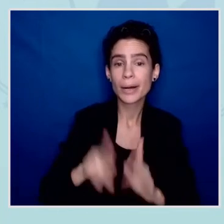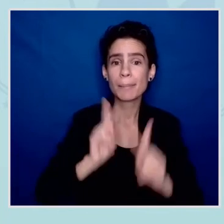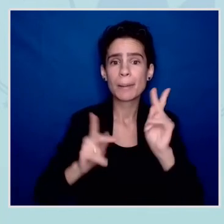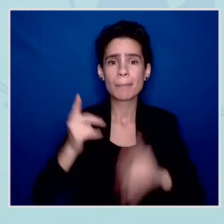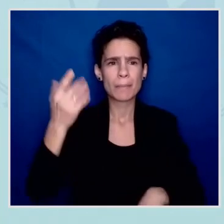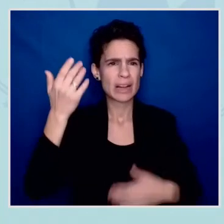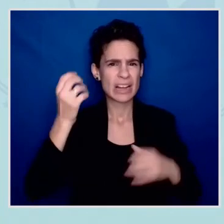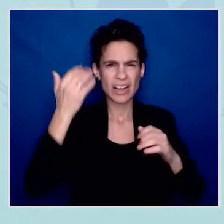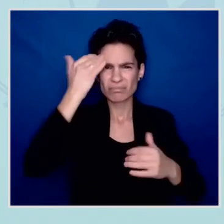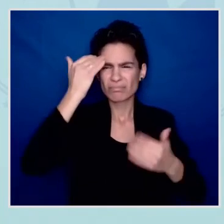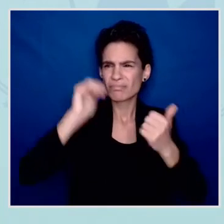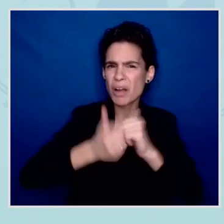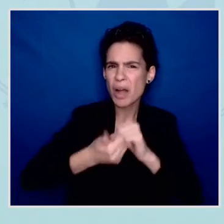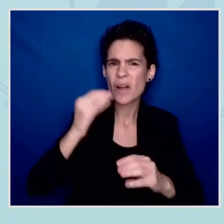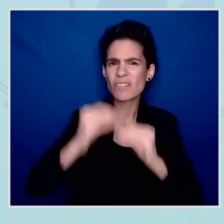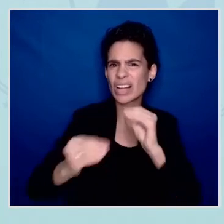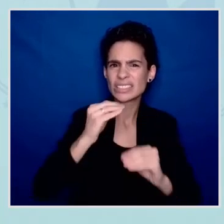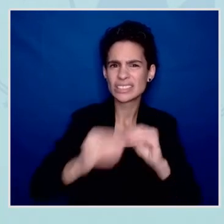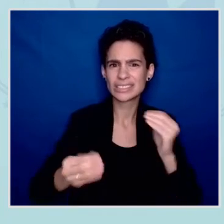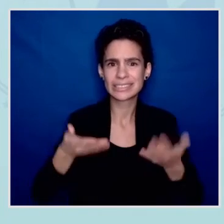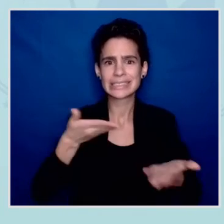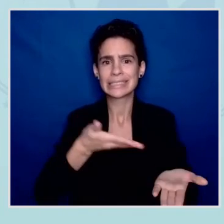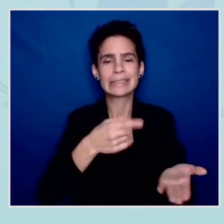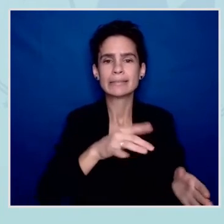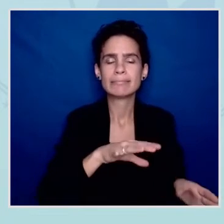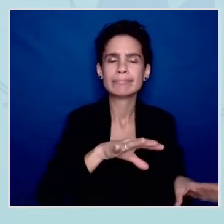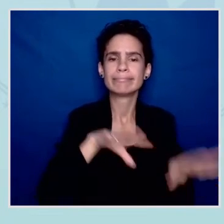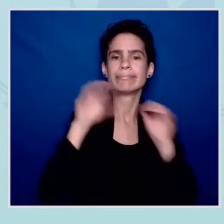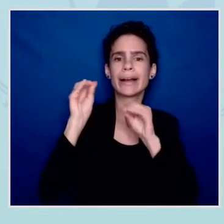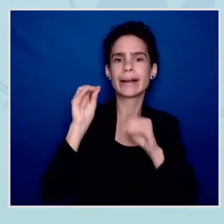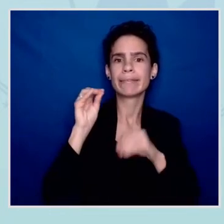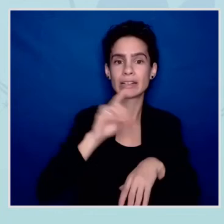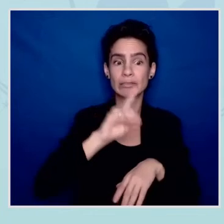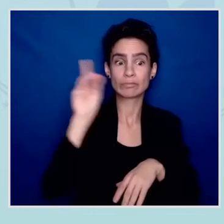WE FOUND OUT THAT DETROIT HAD A LOT OF QUALIFIED PEOPLE DURING